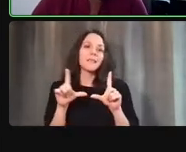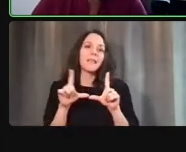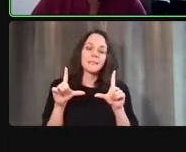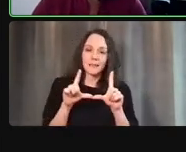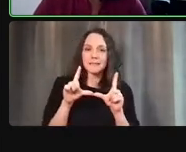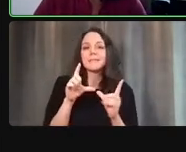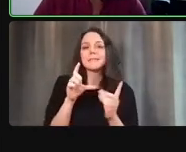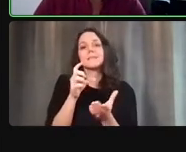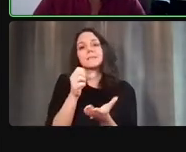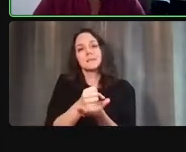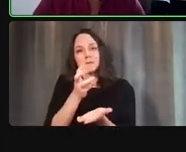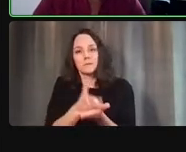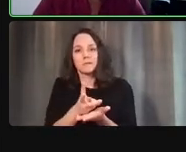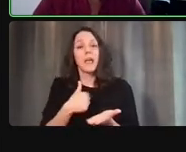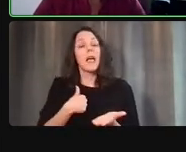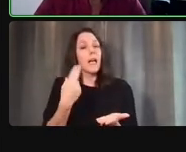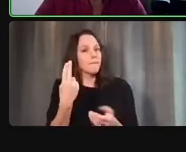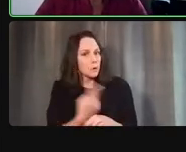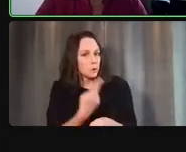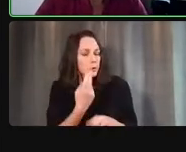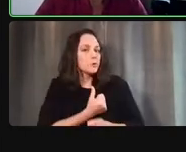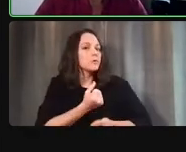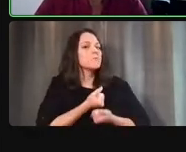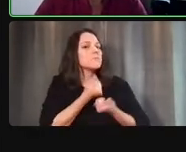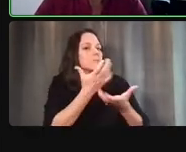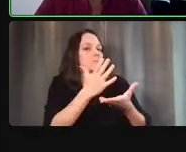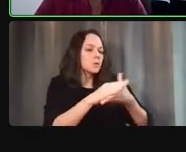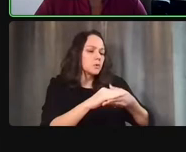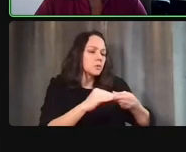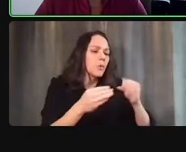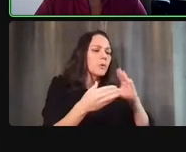I've used poetry in many of the civic